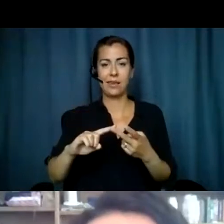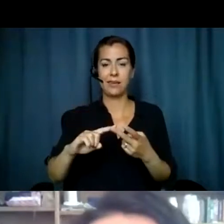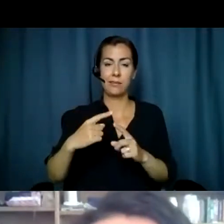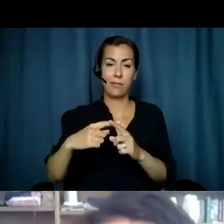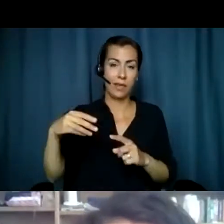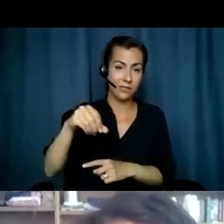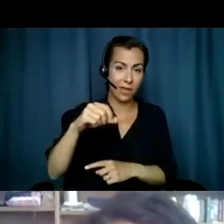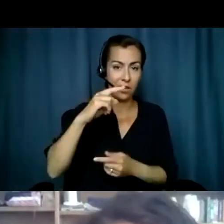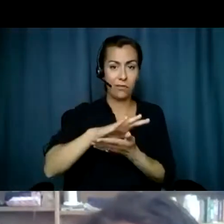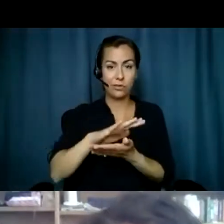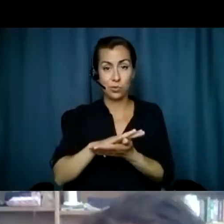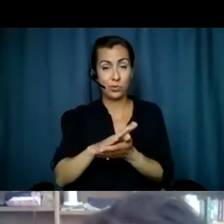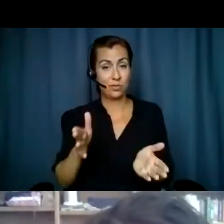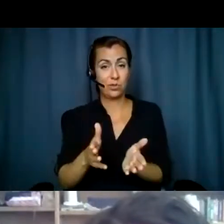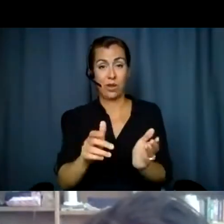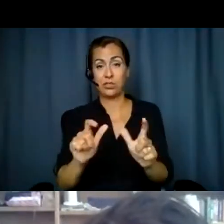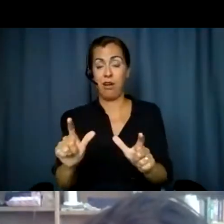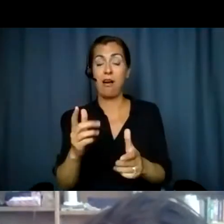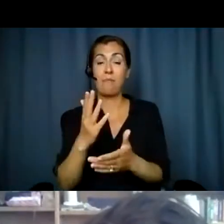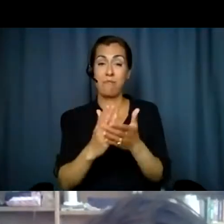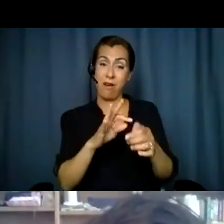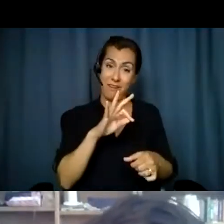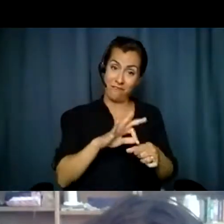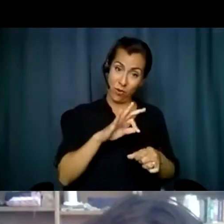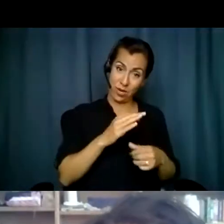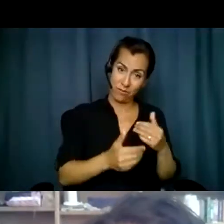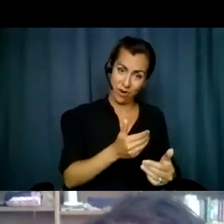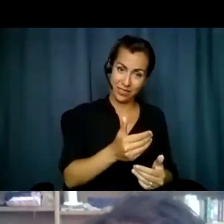So we don't do direct advocacy to